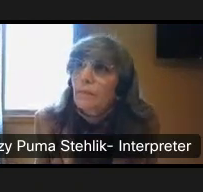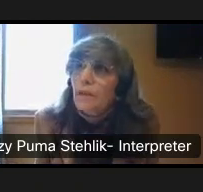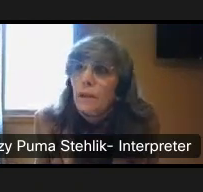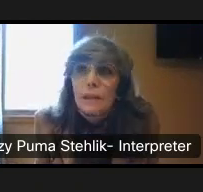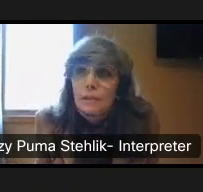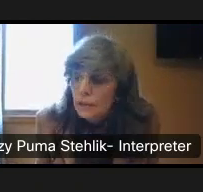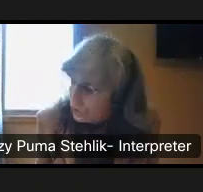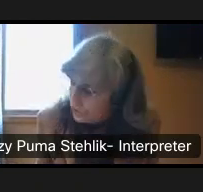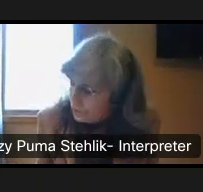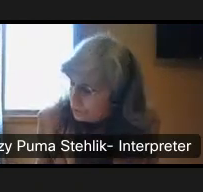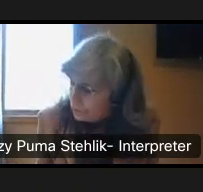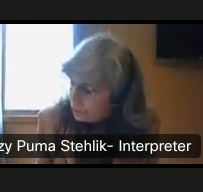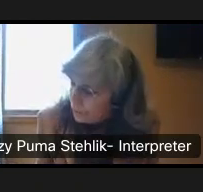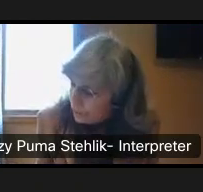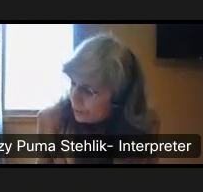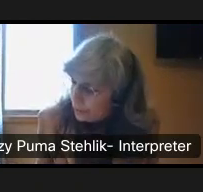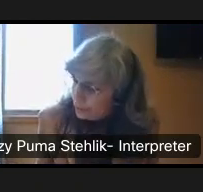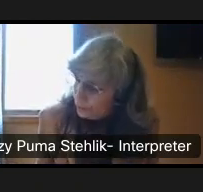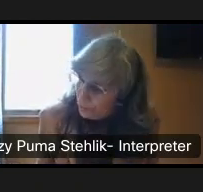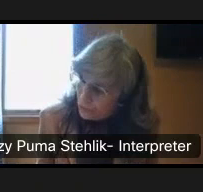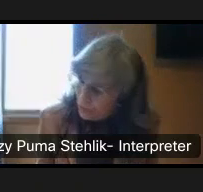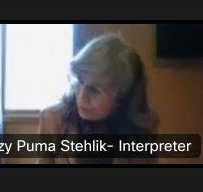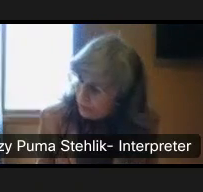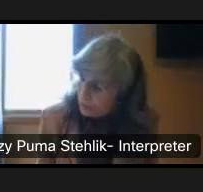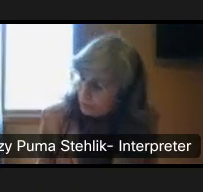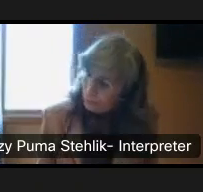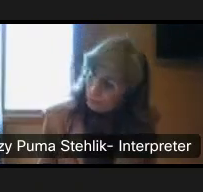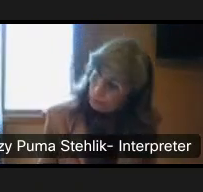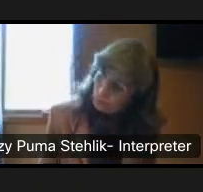No, she doesn't attend any good program on Tuesday.